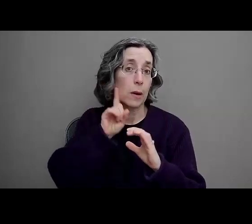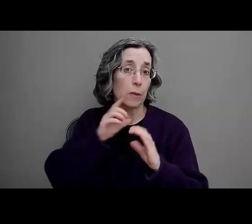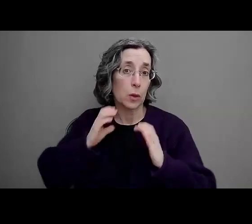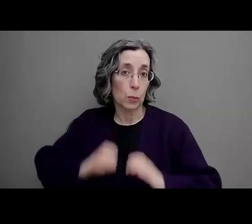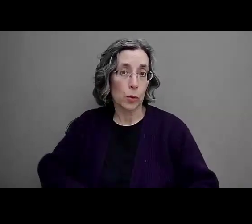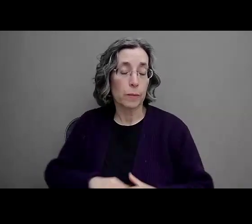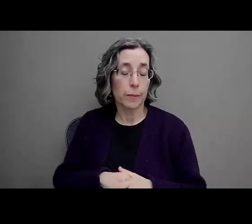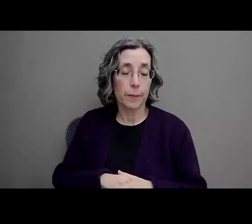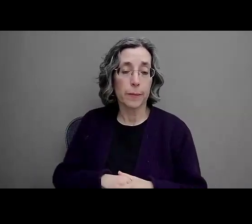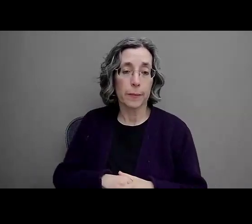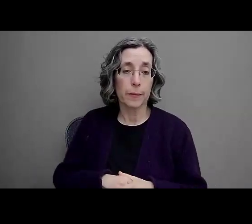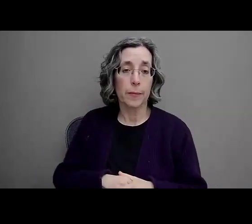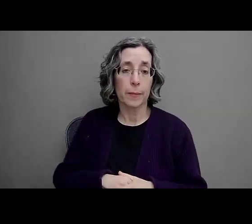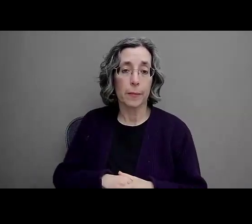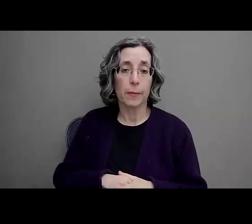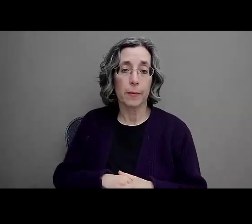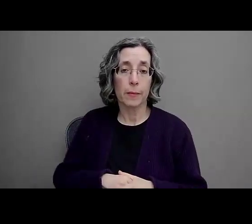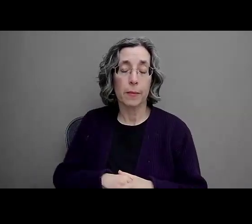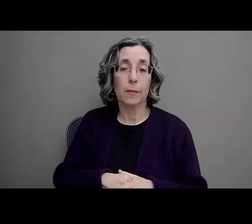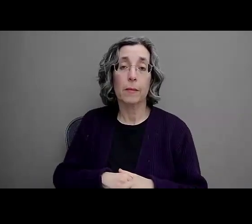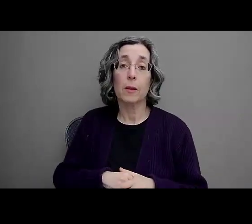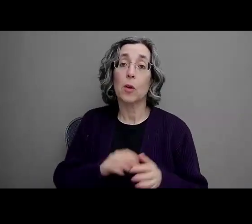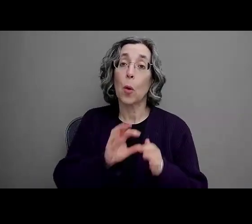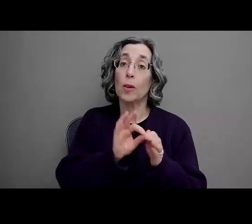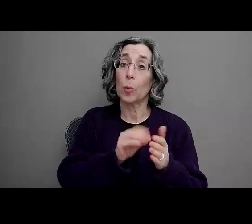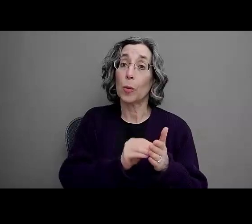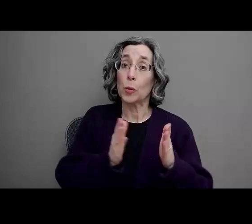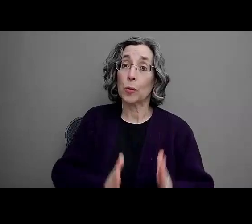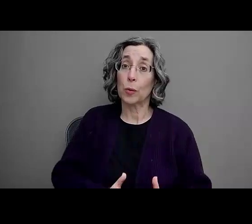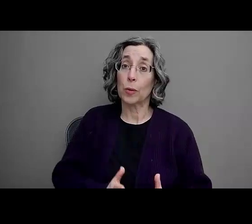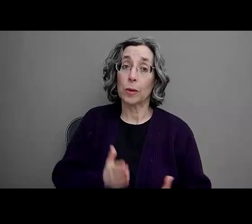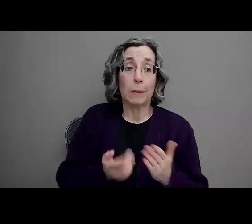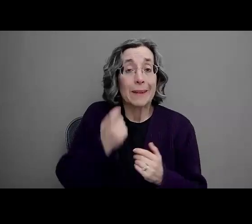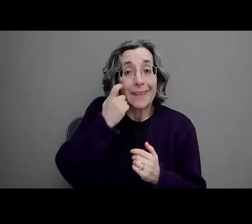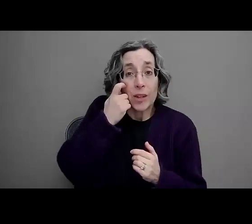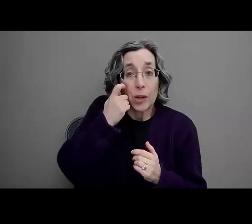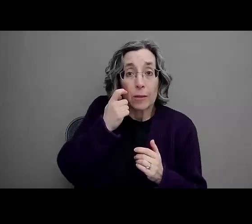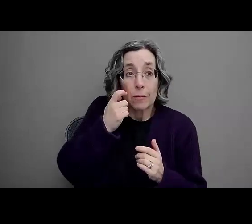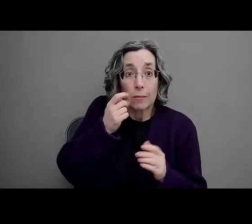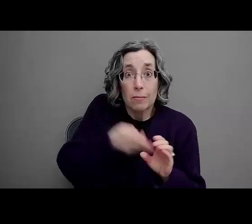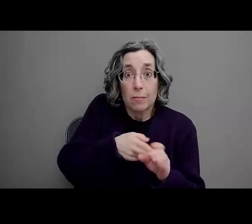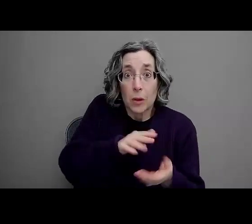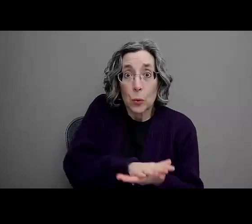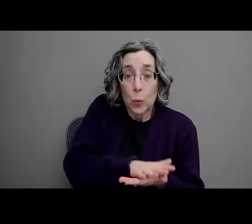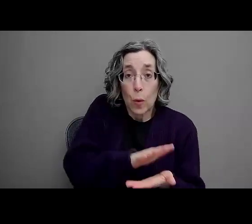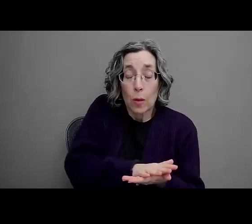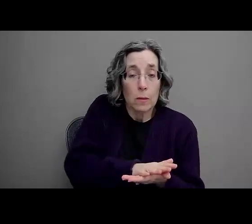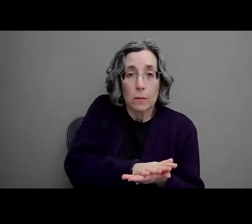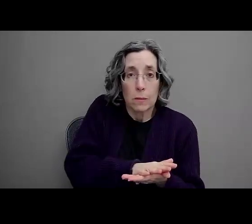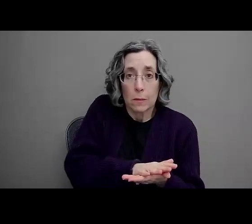provide effective communication to consumers. So interpreter trainees who have just started